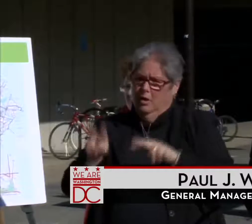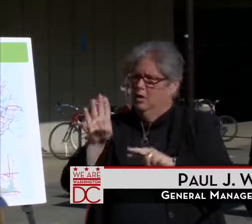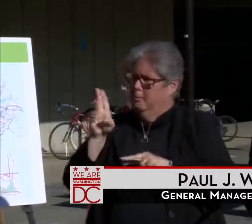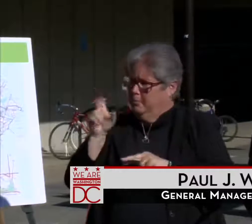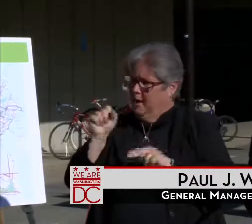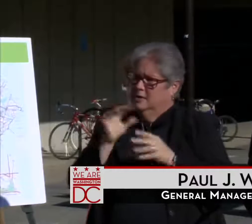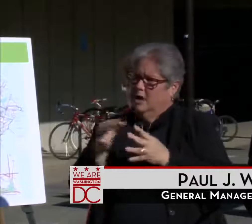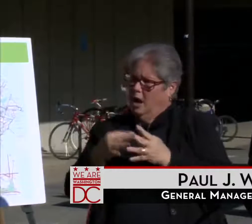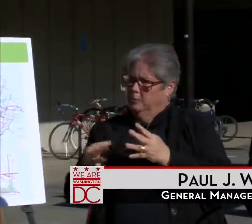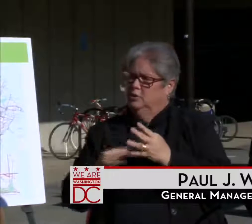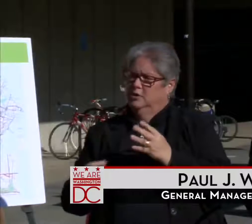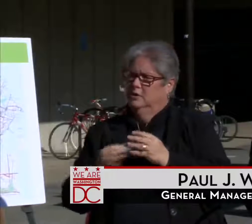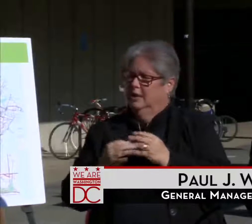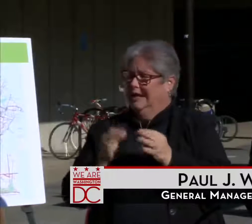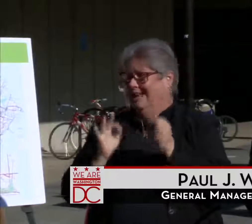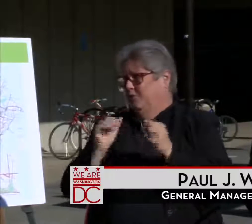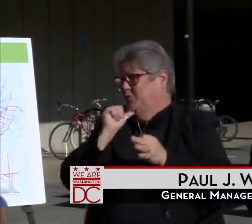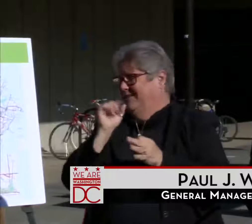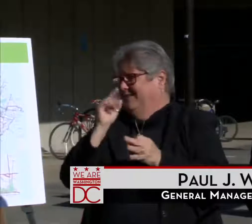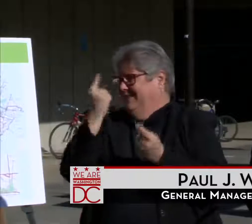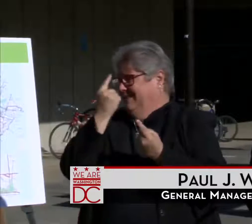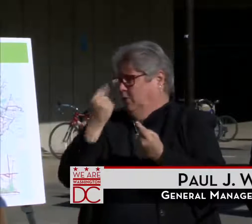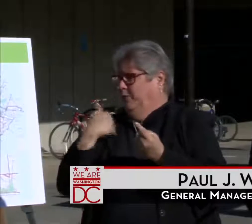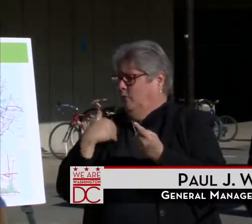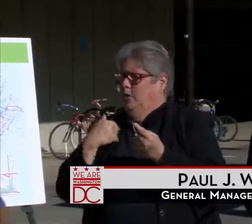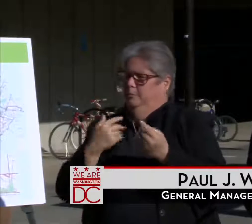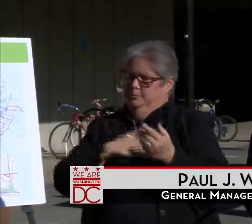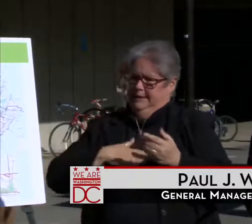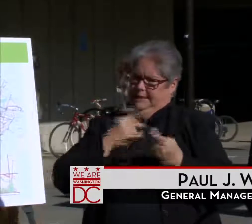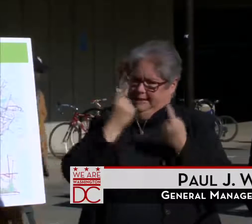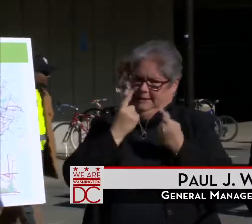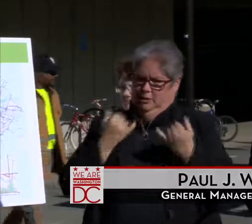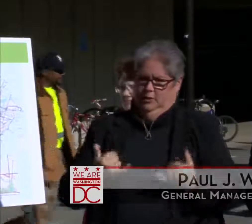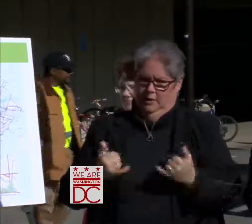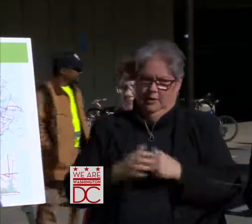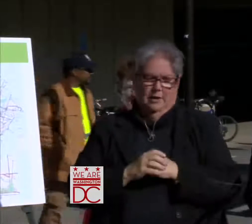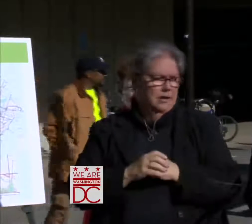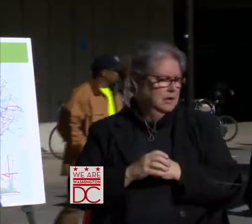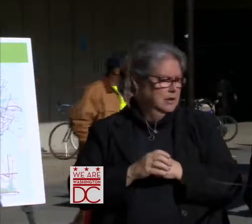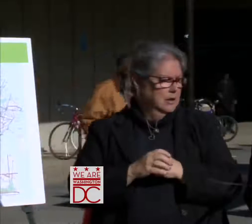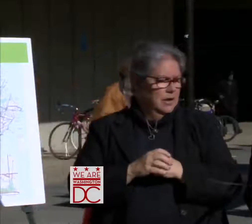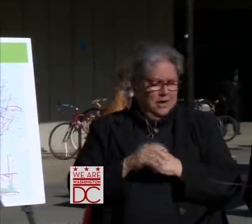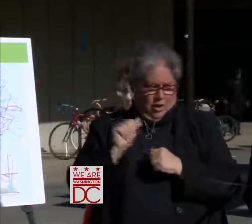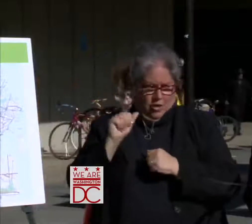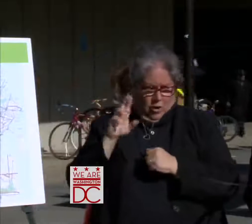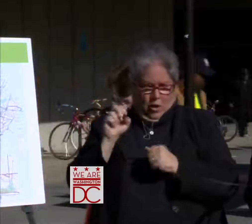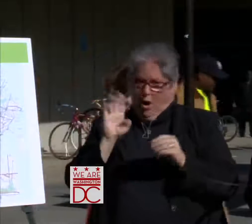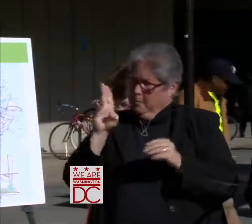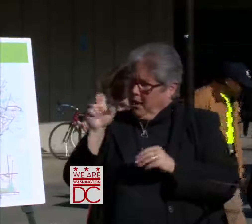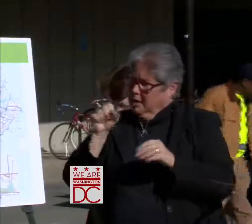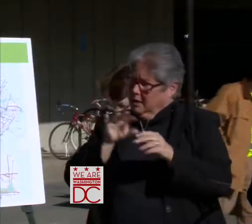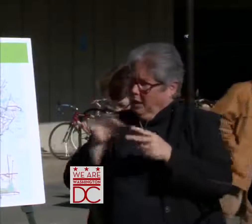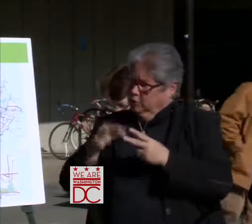THAT THEY NORMALLY MAYBE DON'T CONSIDER. WE ARE ASKING THEM THAT. THE CIRCULATOR IS BEEFED UP SO THERE ARE BUS OPTIONS THERE.